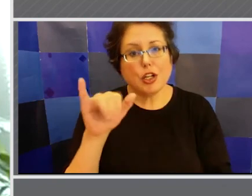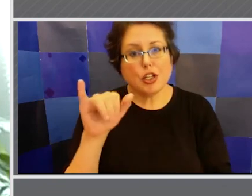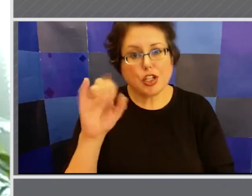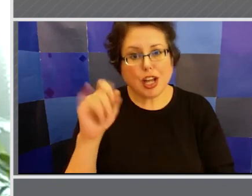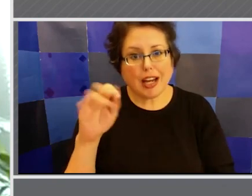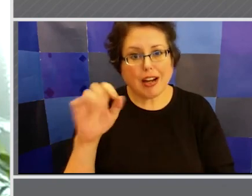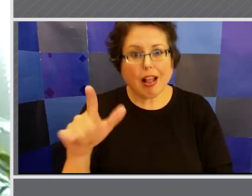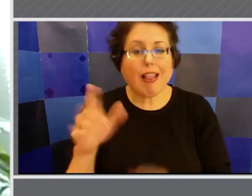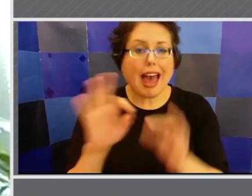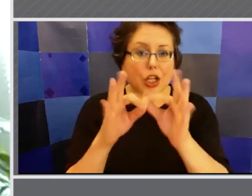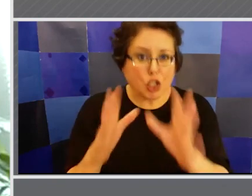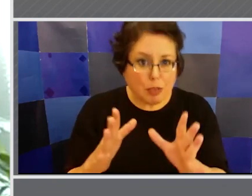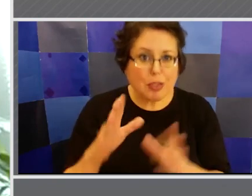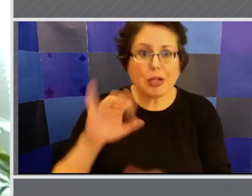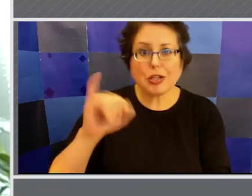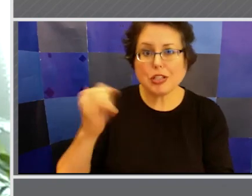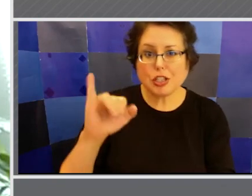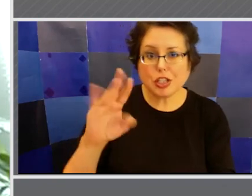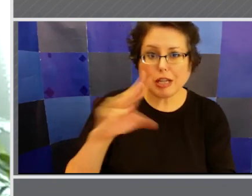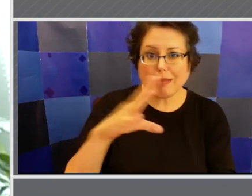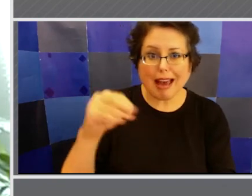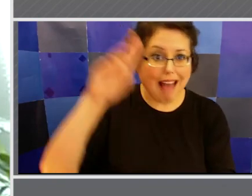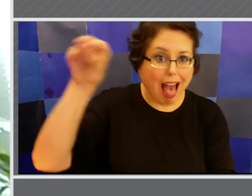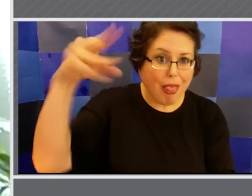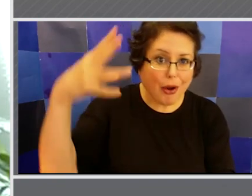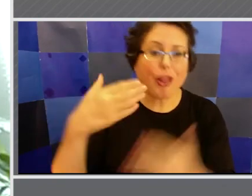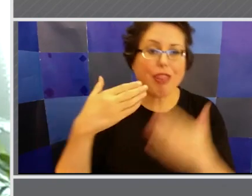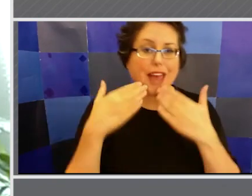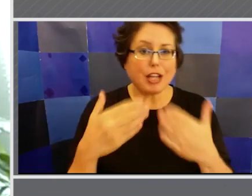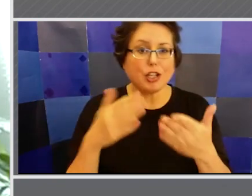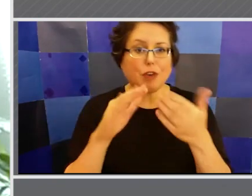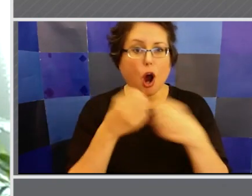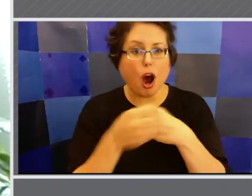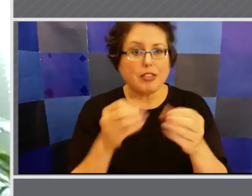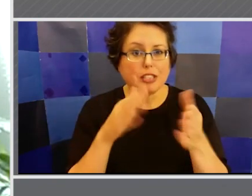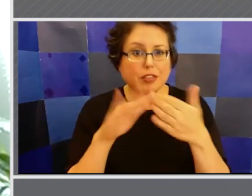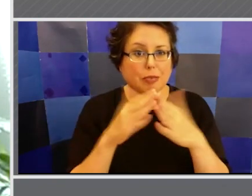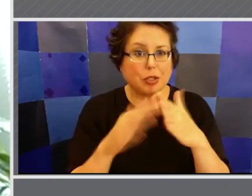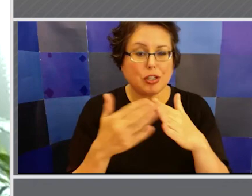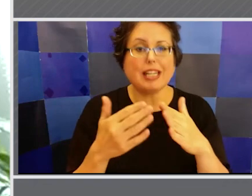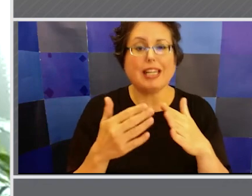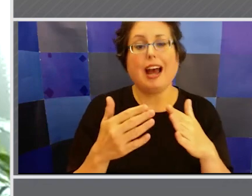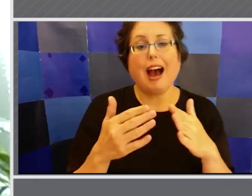Heather thanks to the Office of Community Affairs thank you to you are a communication